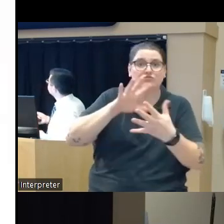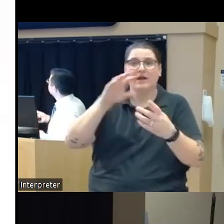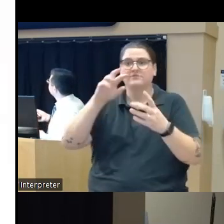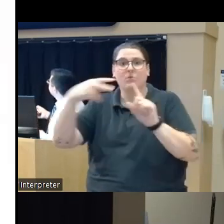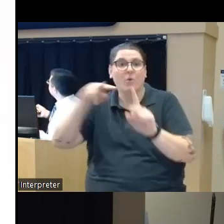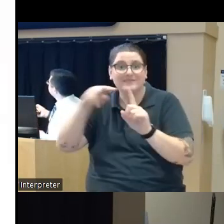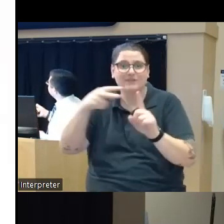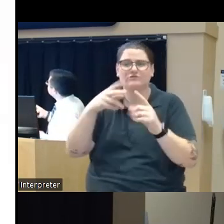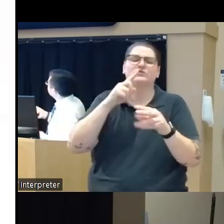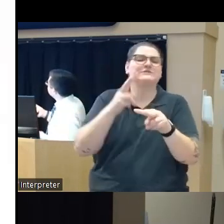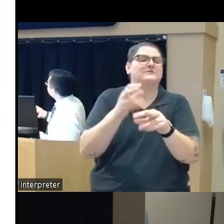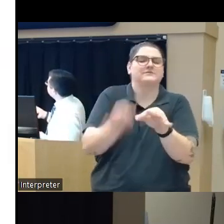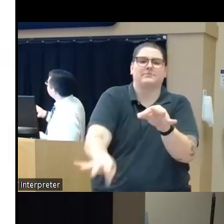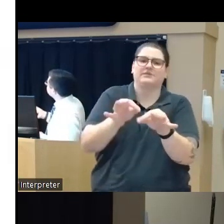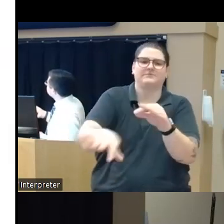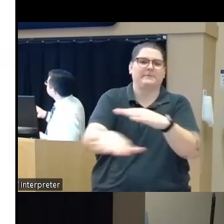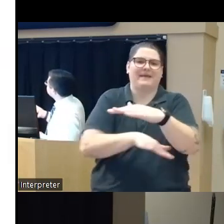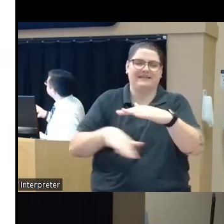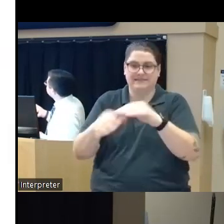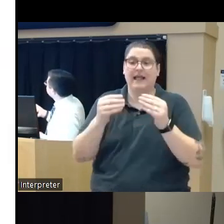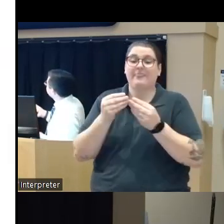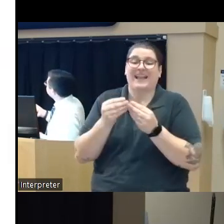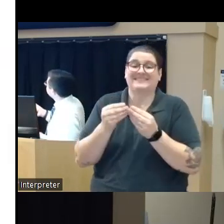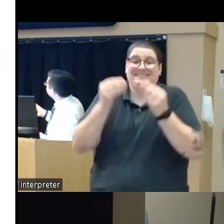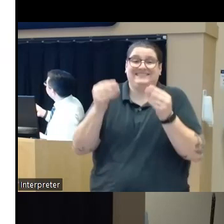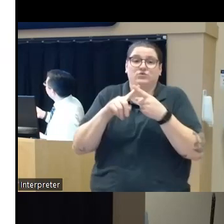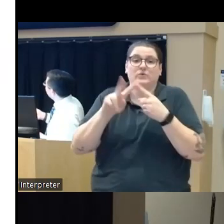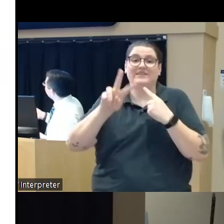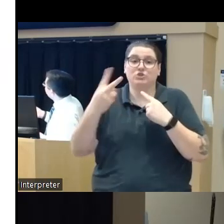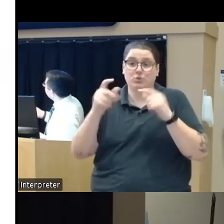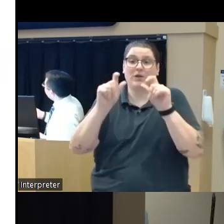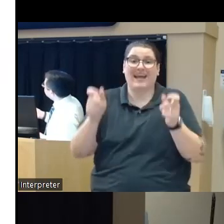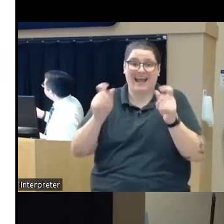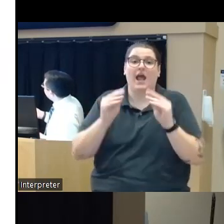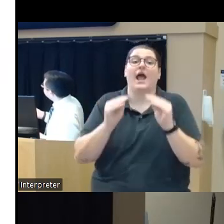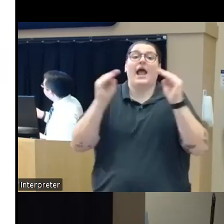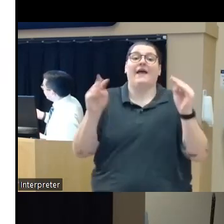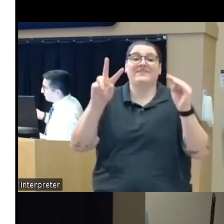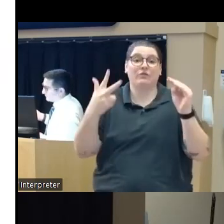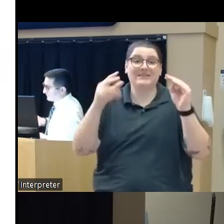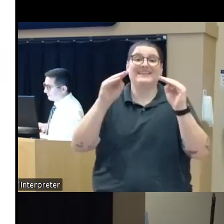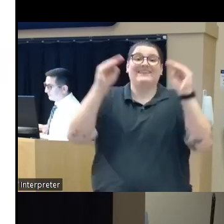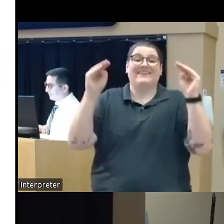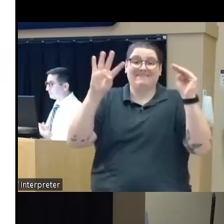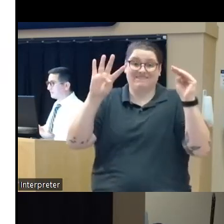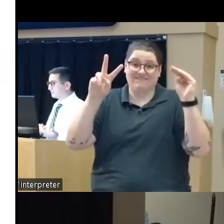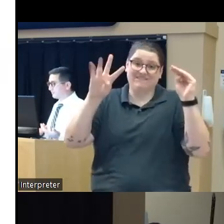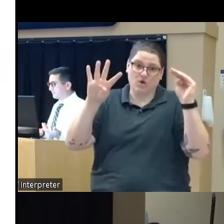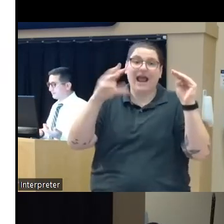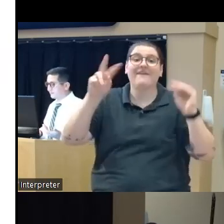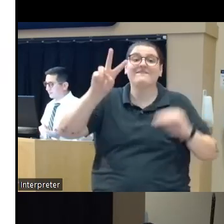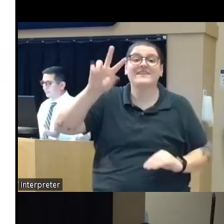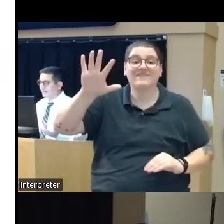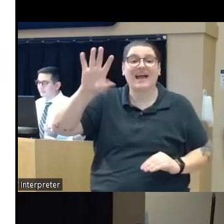direction that information get can get passed on to V2 3 4 and V5 Mt V5 Mt is something that is of